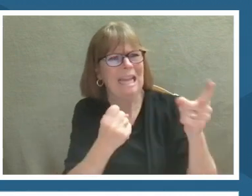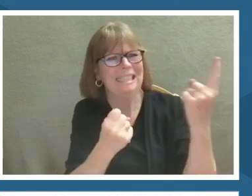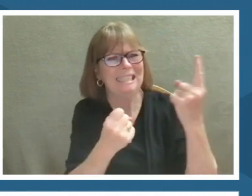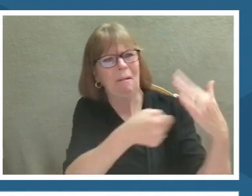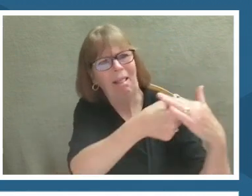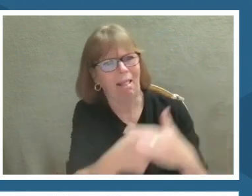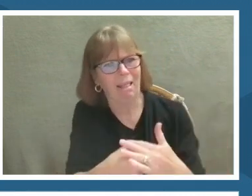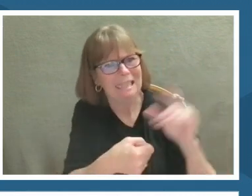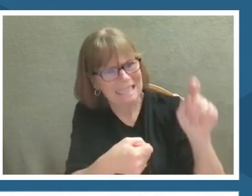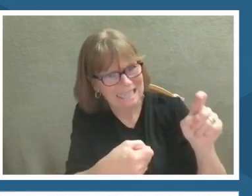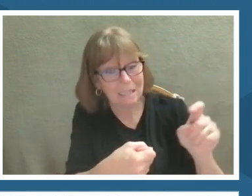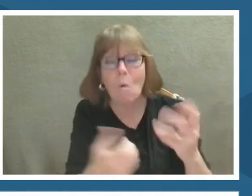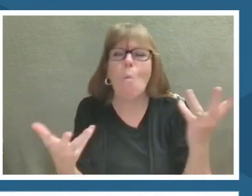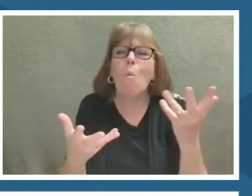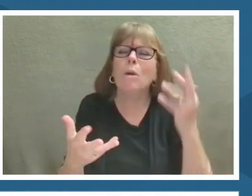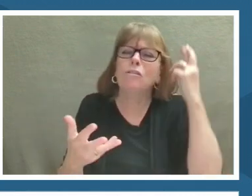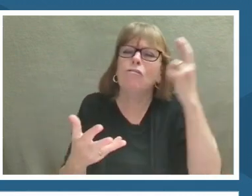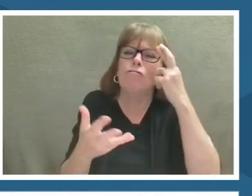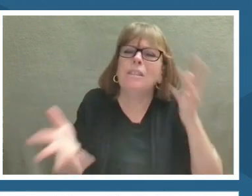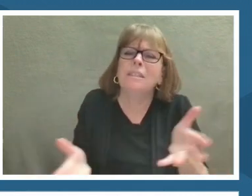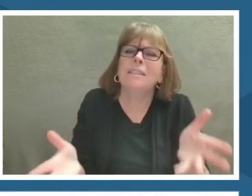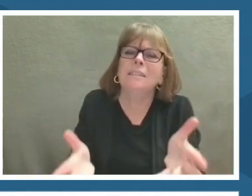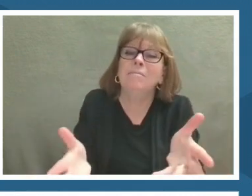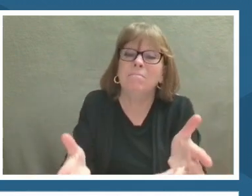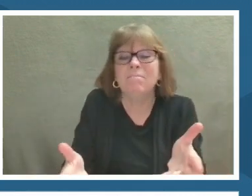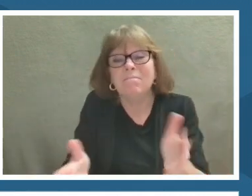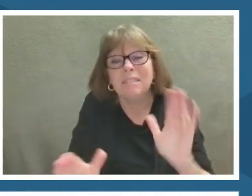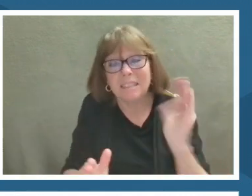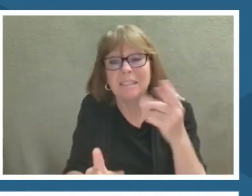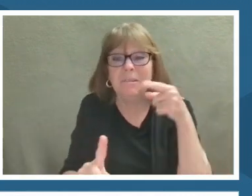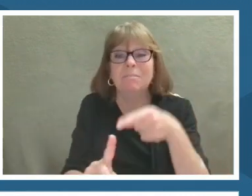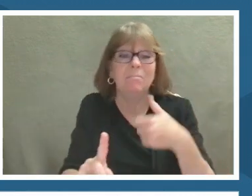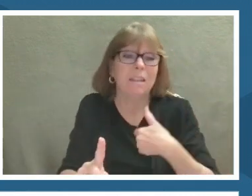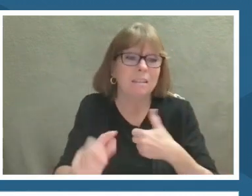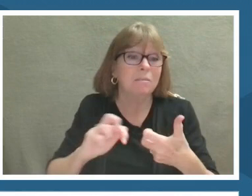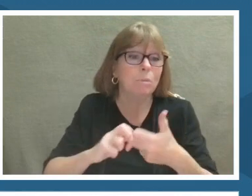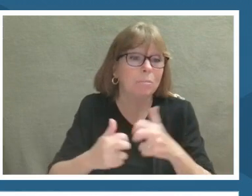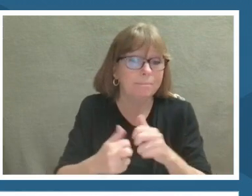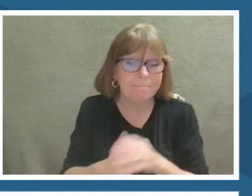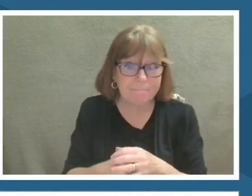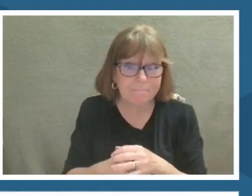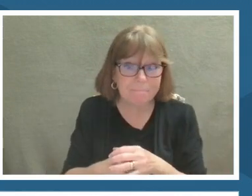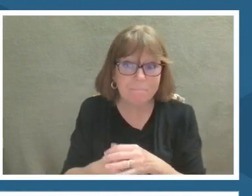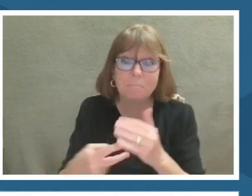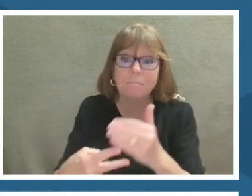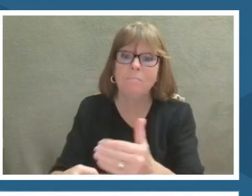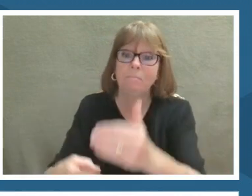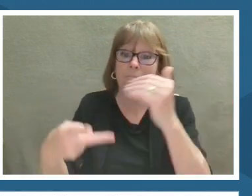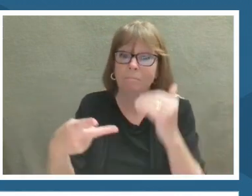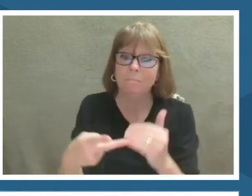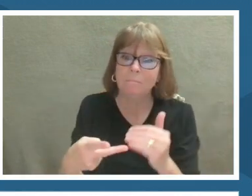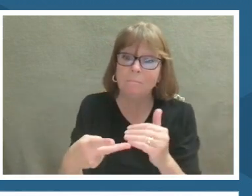compelling problems the second characteristic that's